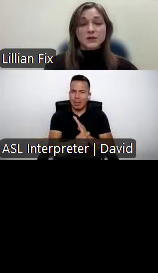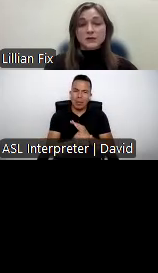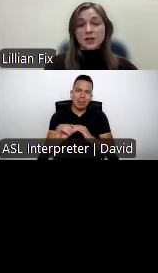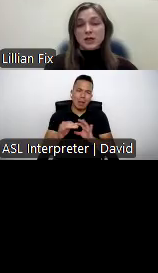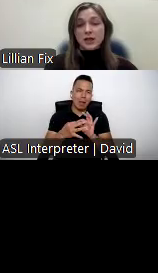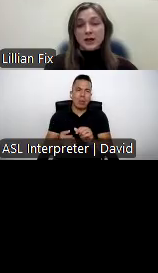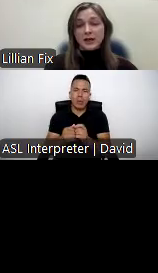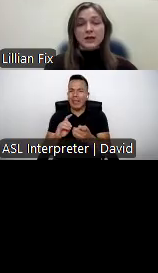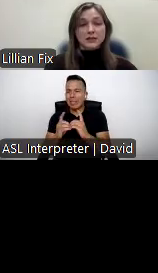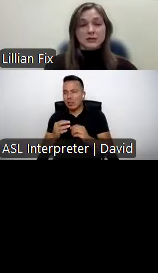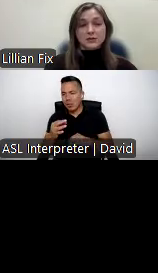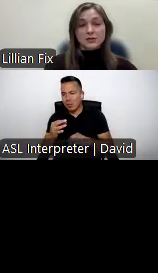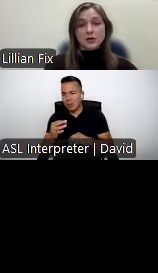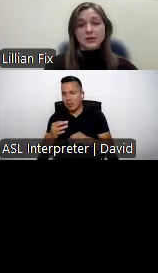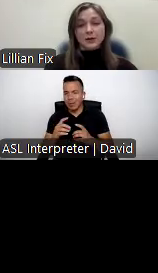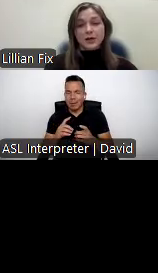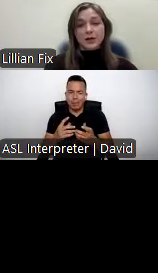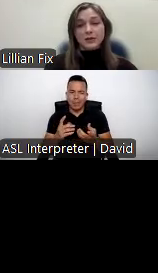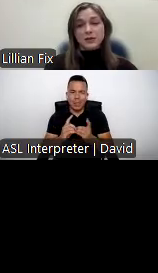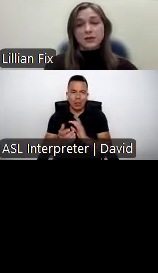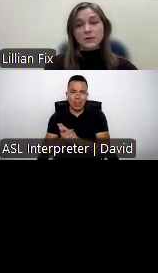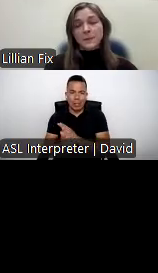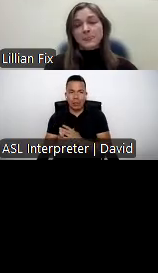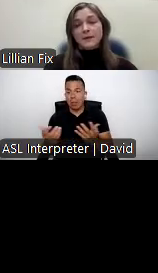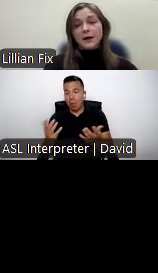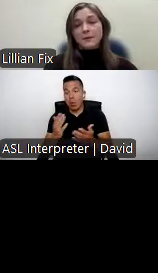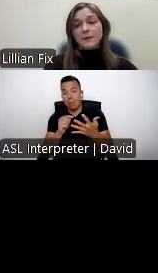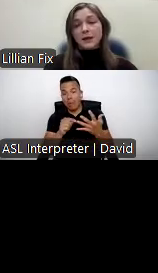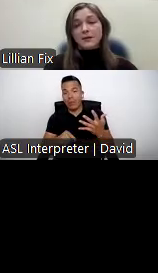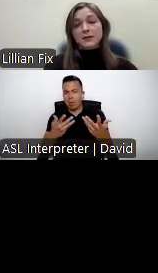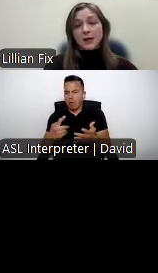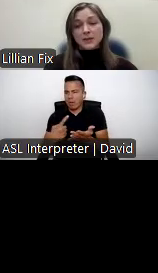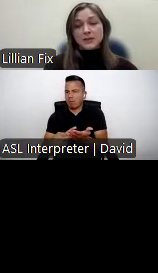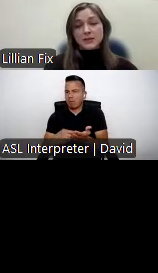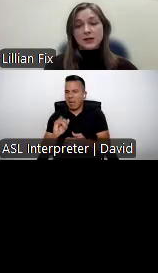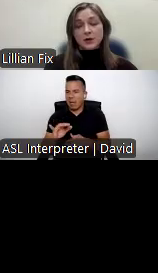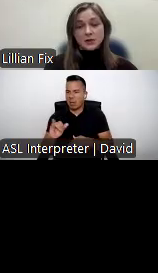some of them also touch on AI. And these are also called out in the TEGL. And these competencies